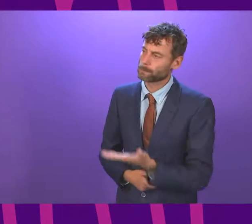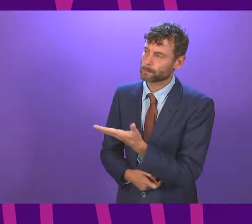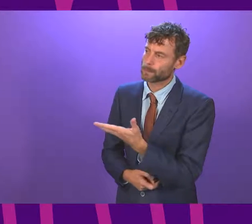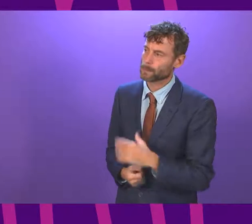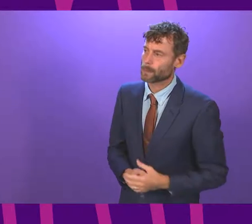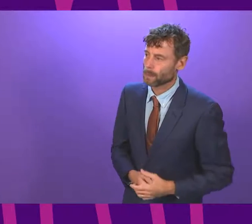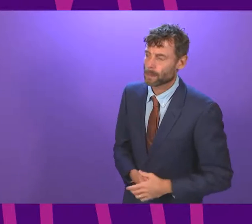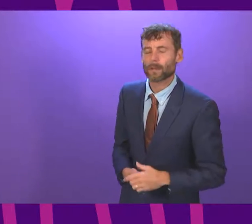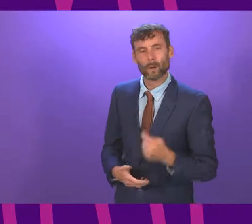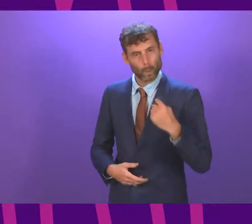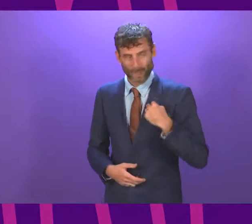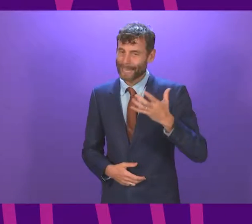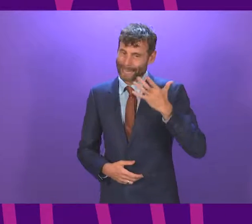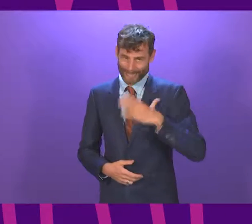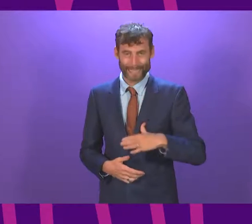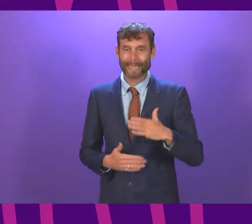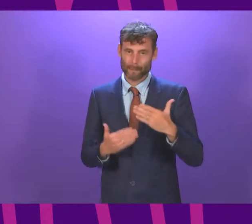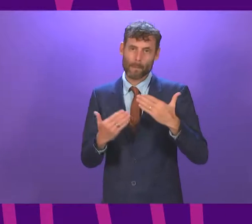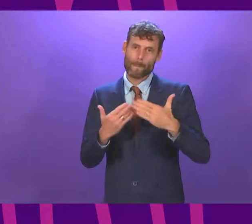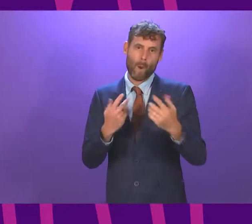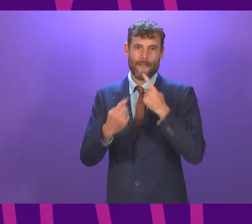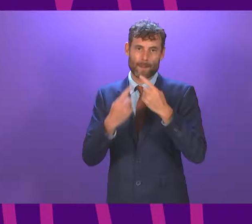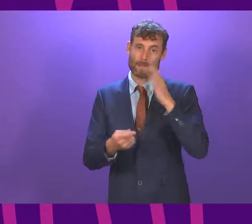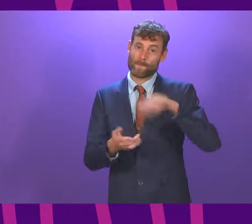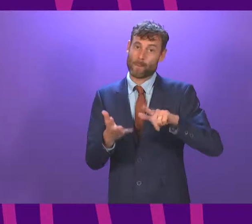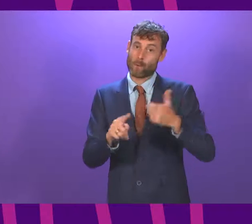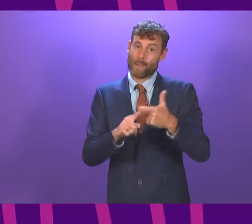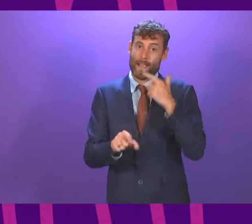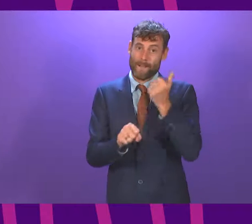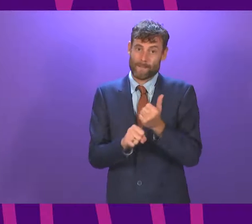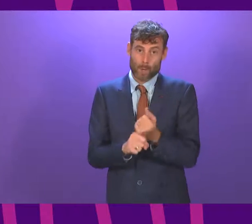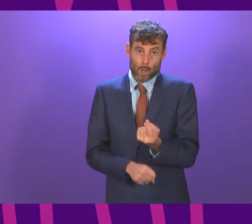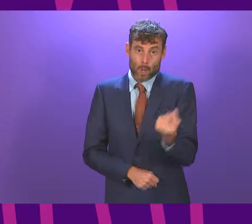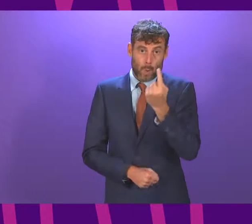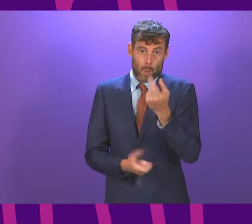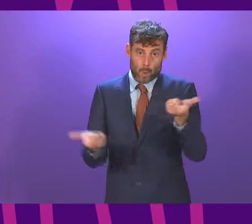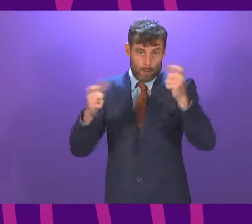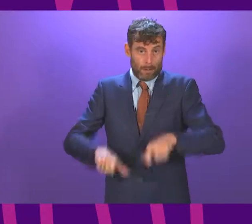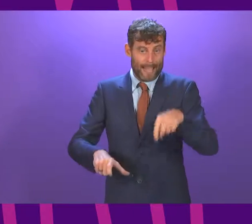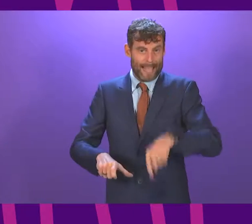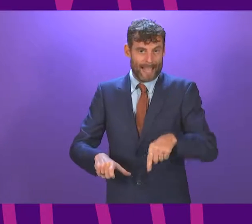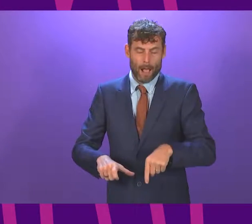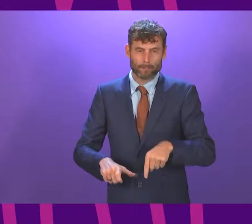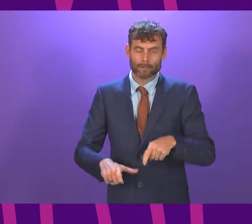We need a great deal more detail from the UK Government about the new Afghan citizens resettlement programme in order to fully answer that